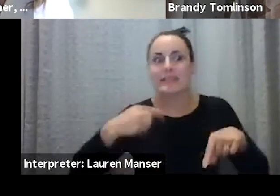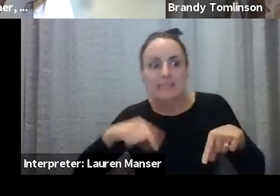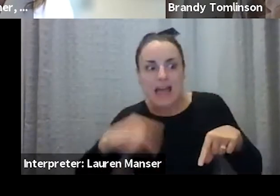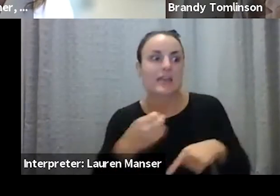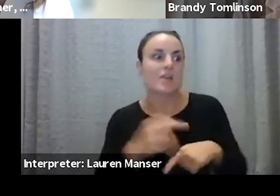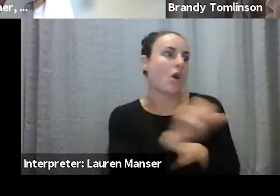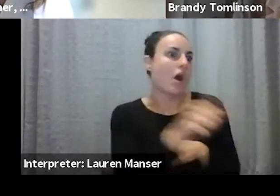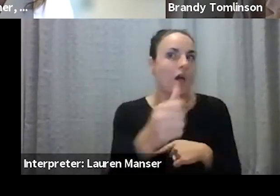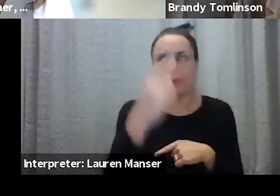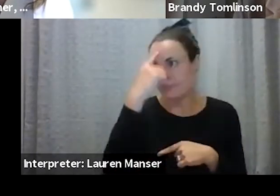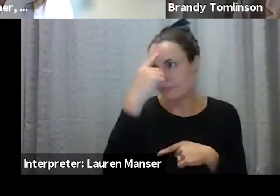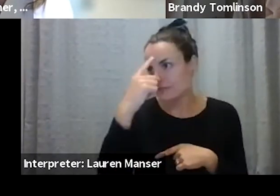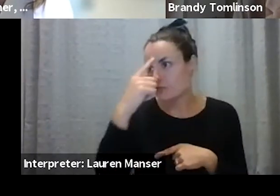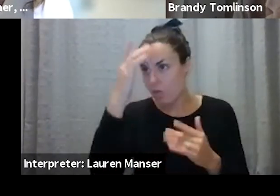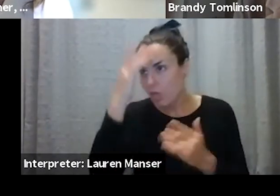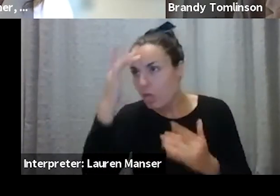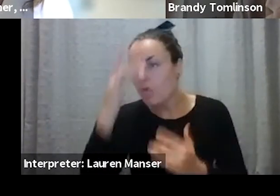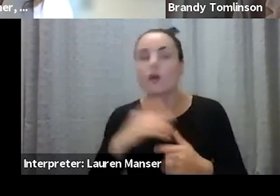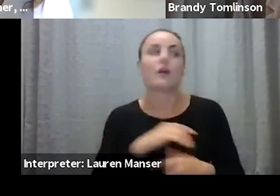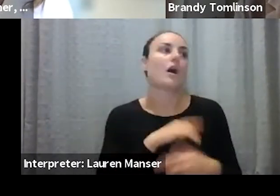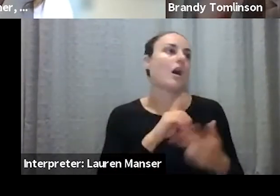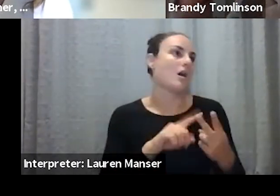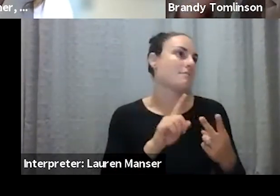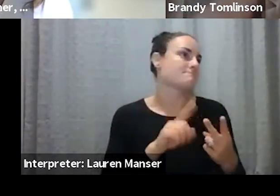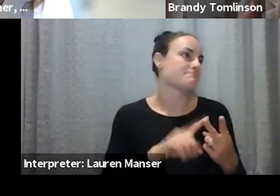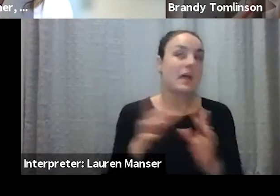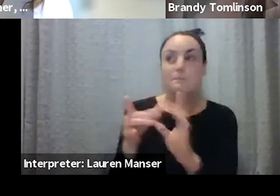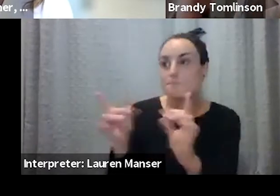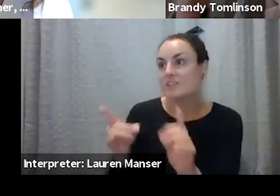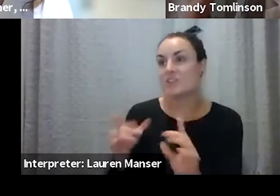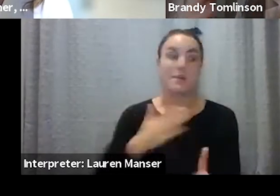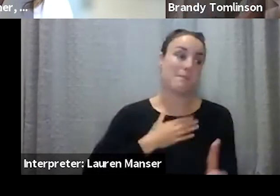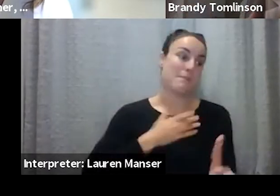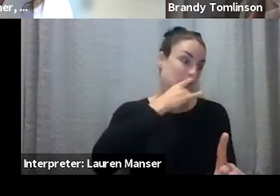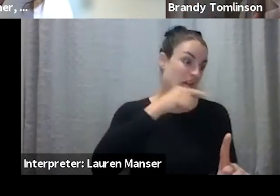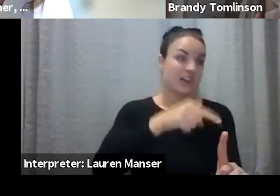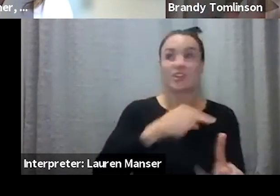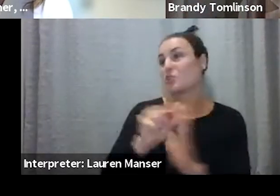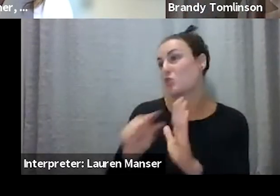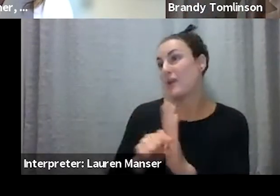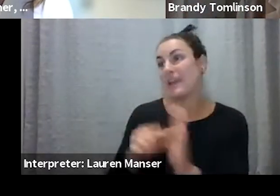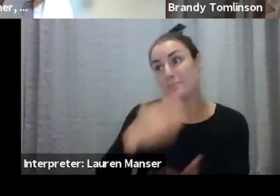if your child is get in bad grades, you can indicate that the report card with the bad grade